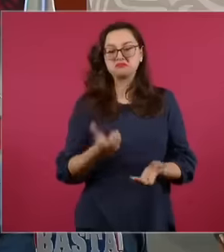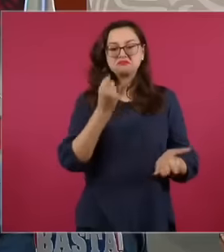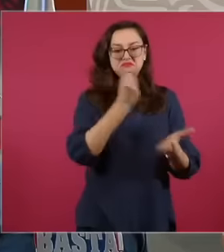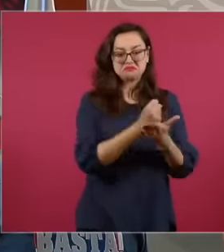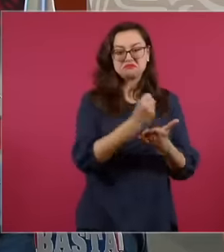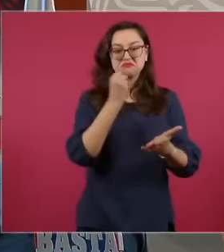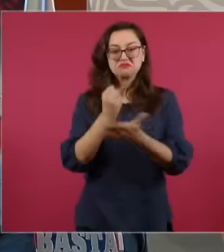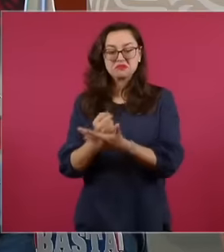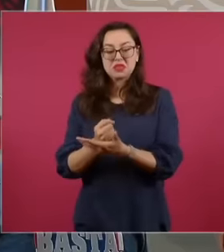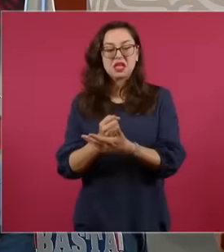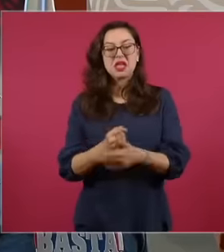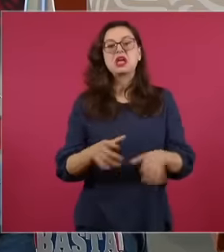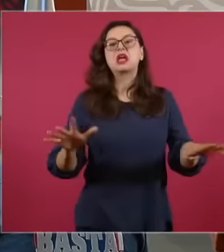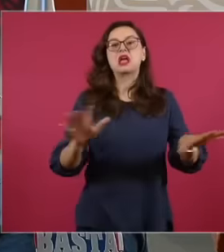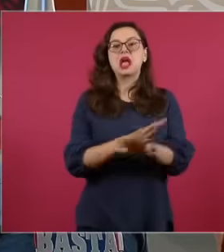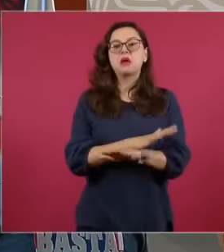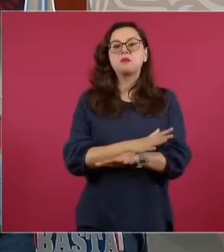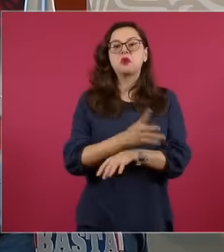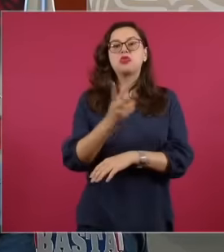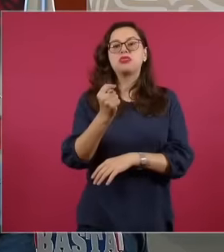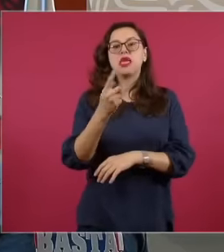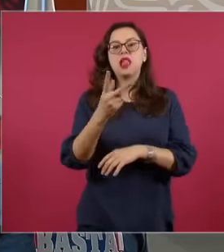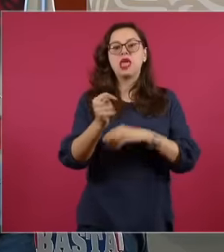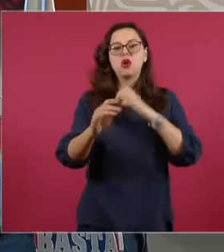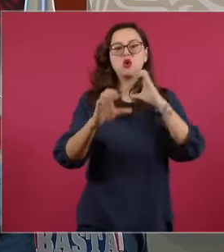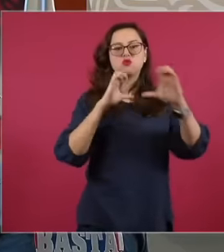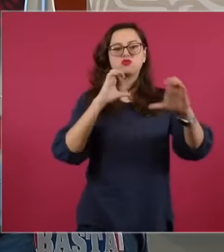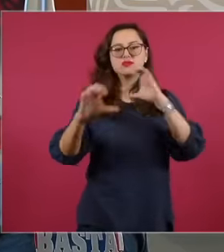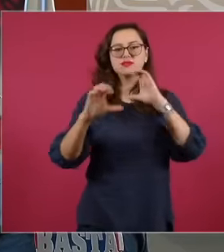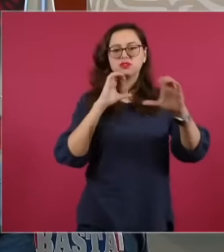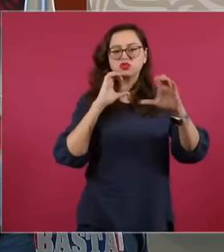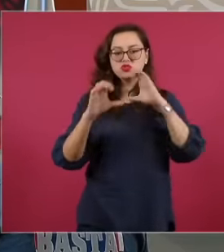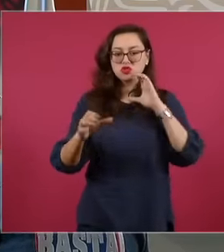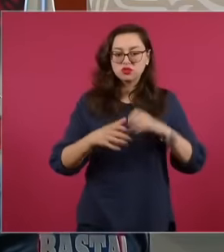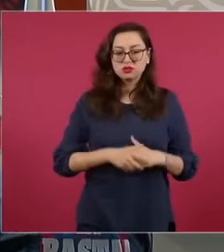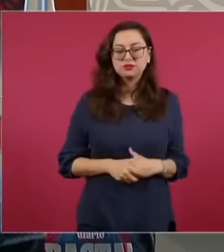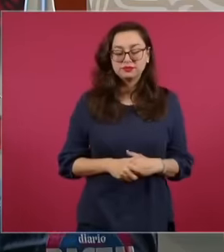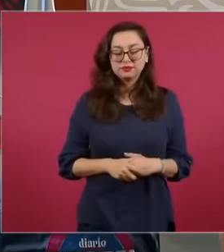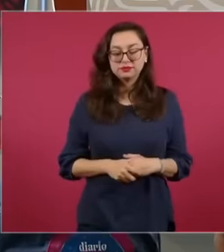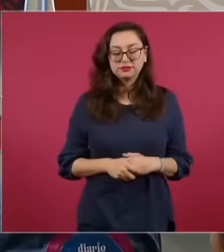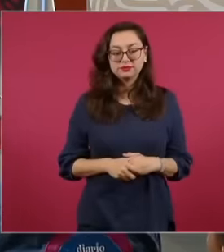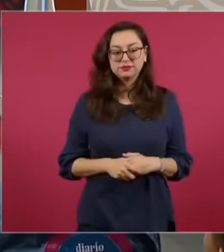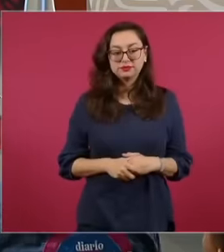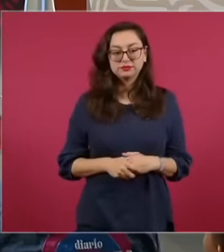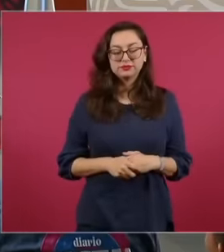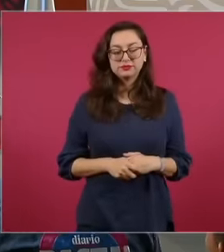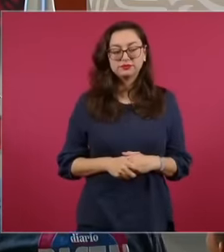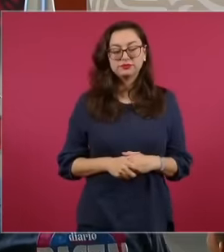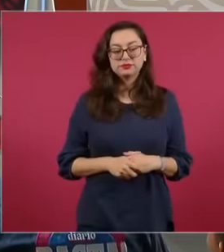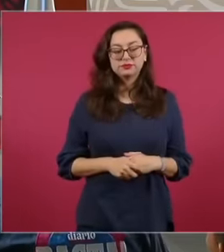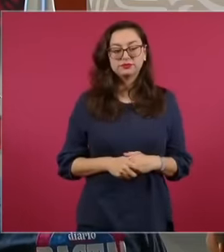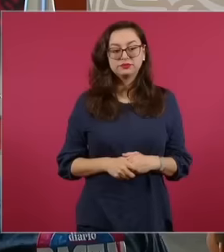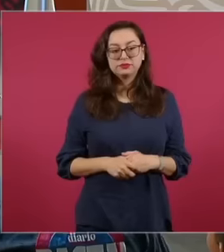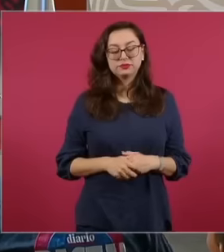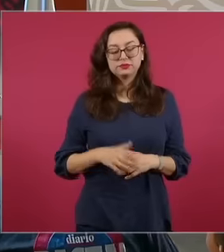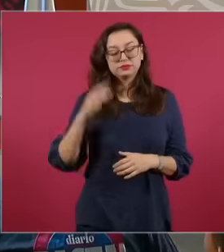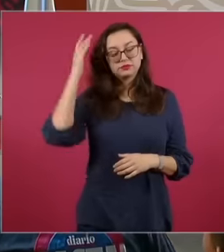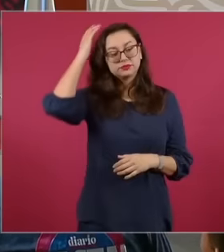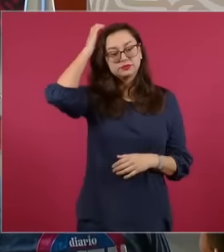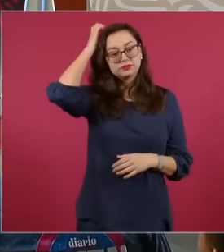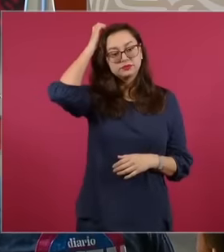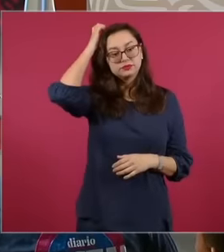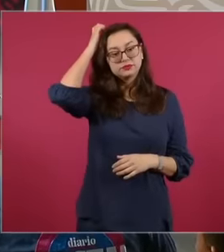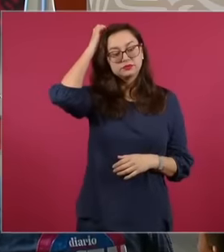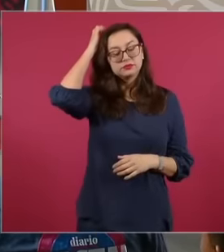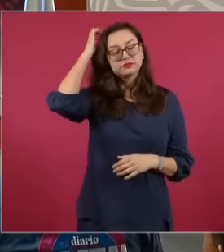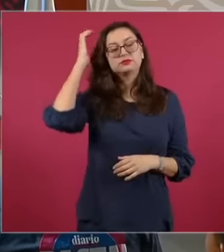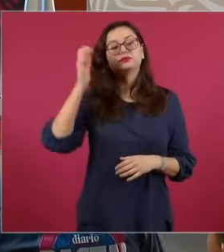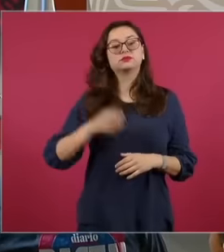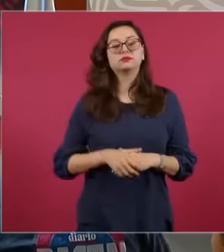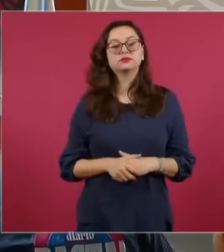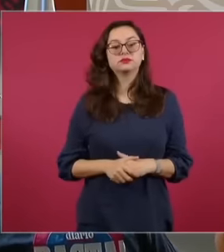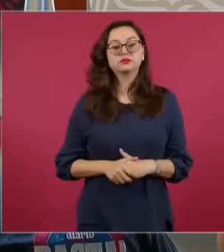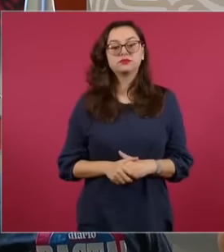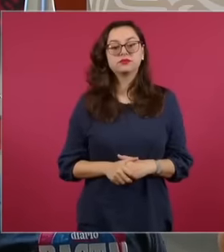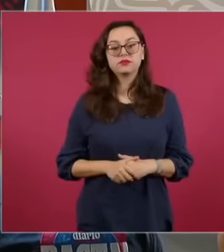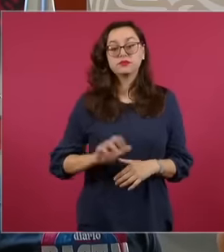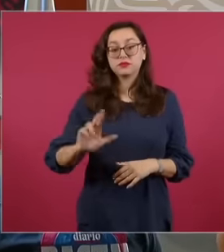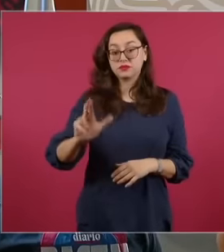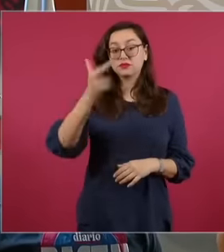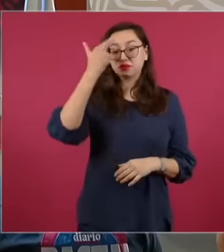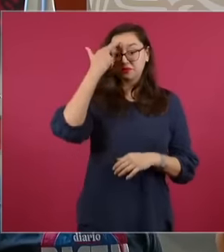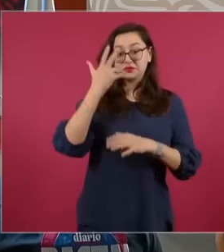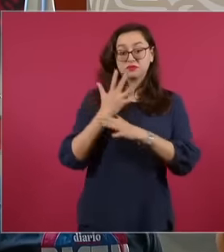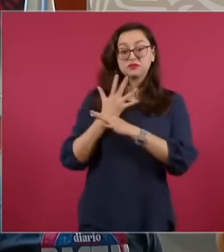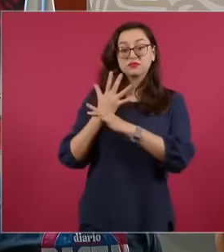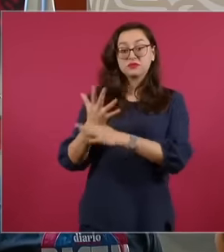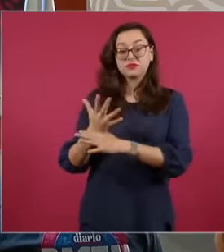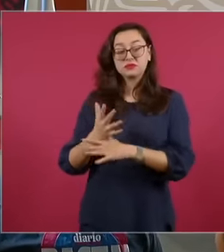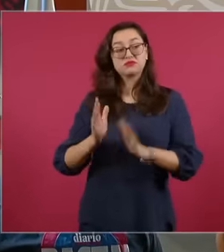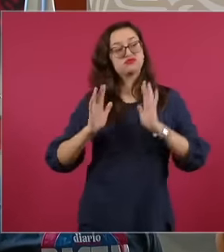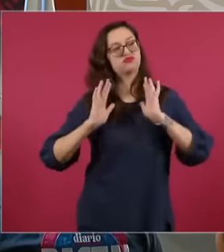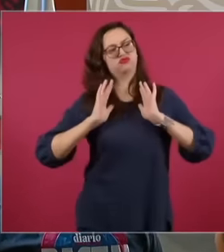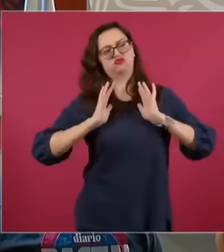telecommunications. Do you remember that they said that monopolies in